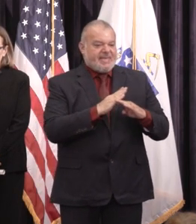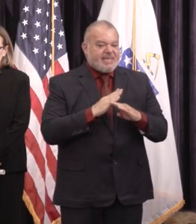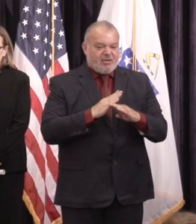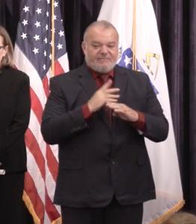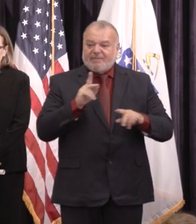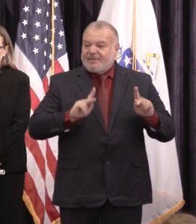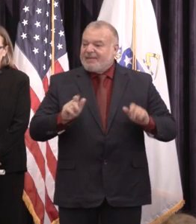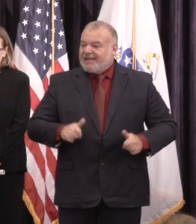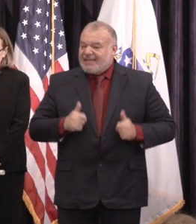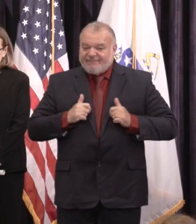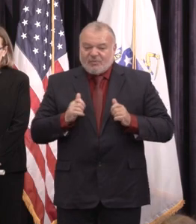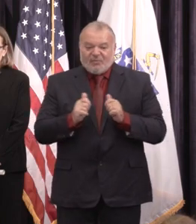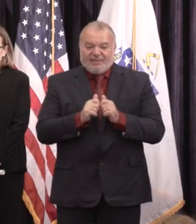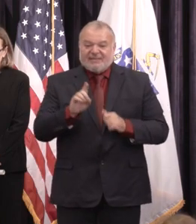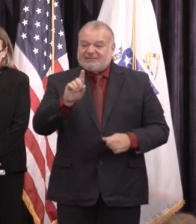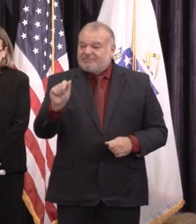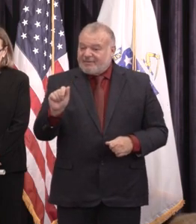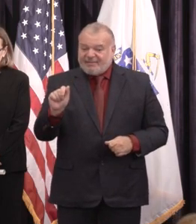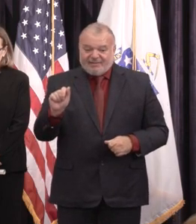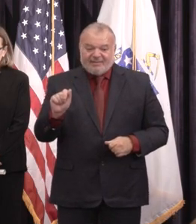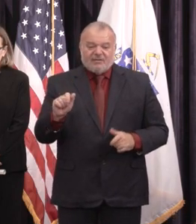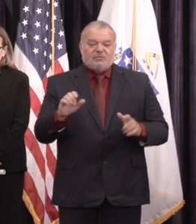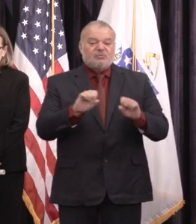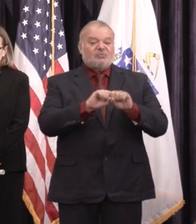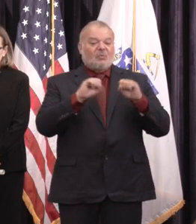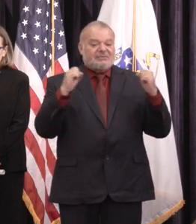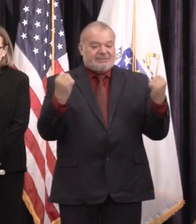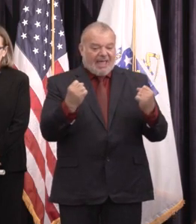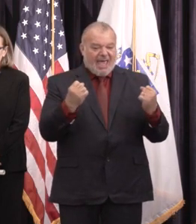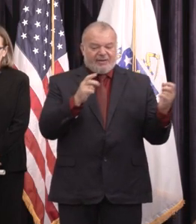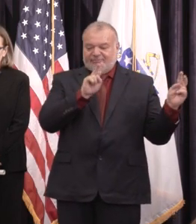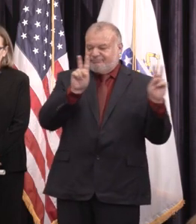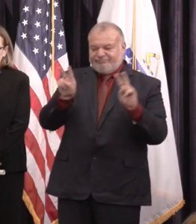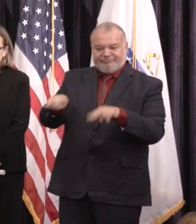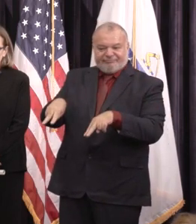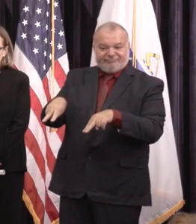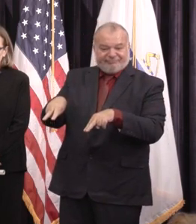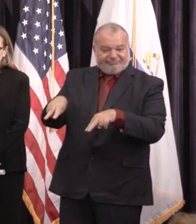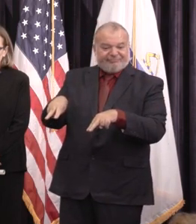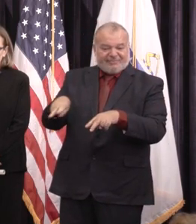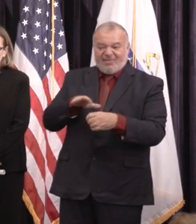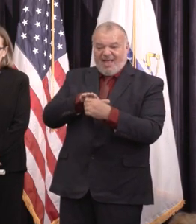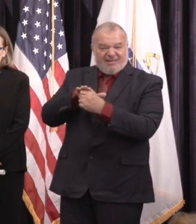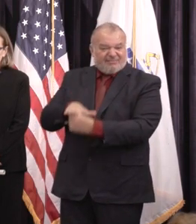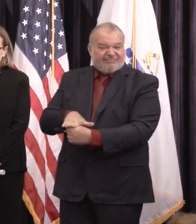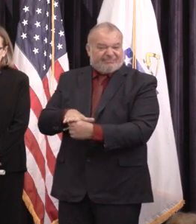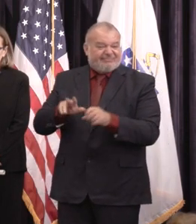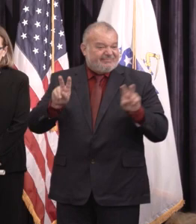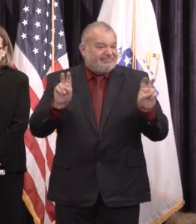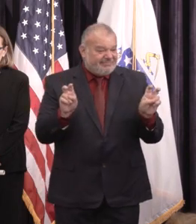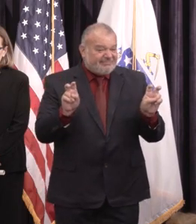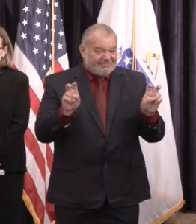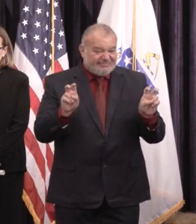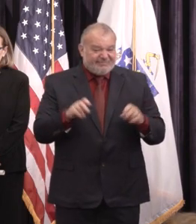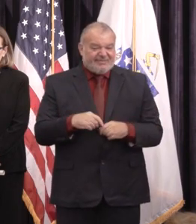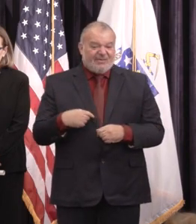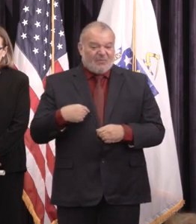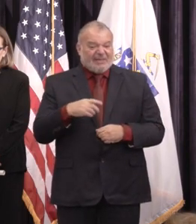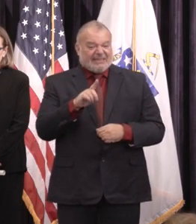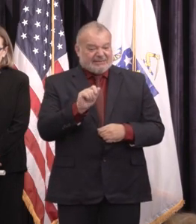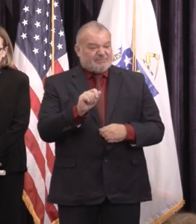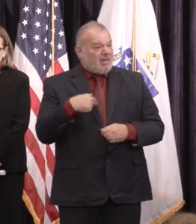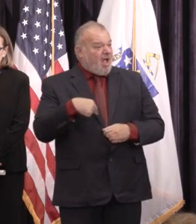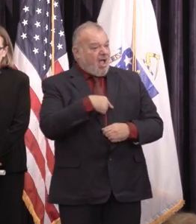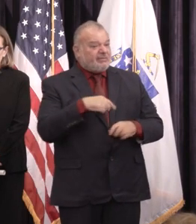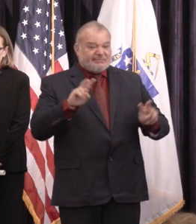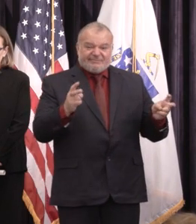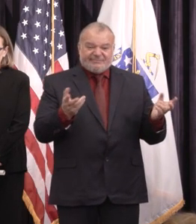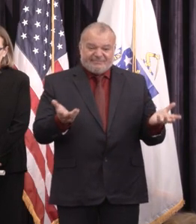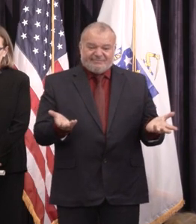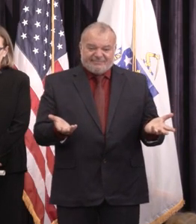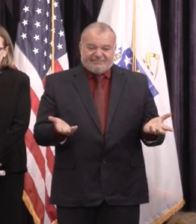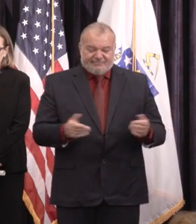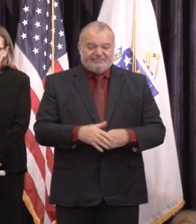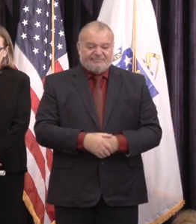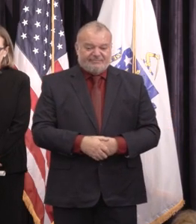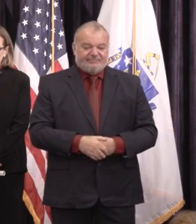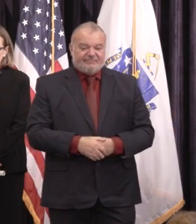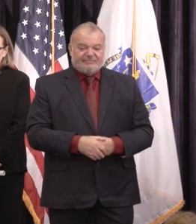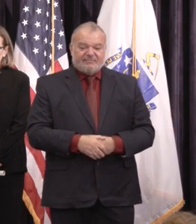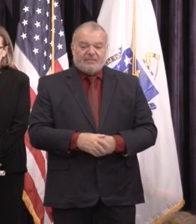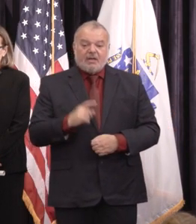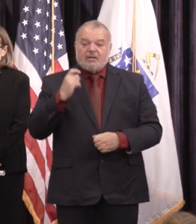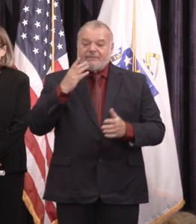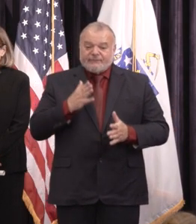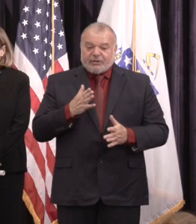is how society disables them. Governor Healey and Lieutenant Driscoll and Secretary Walsh understand